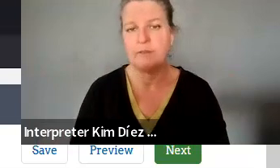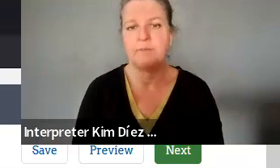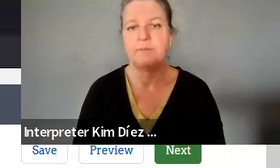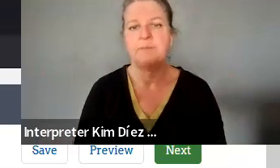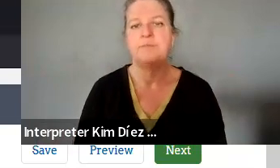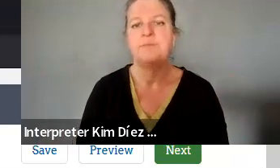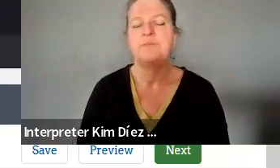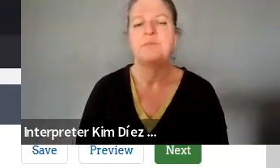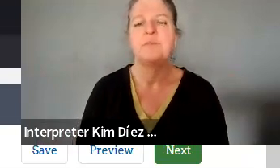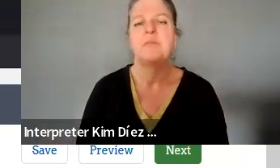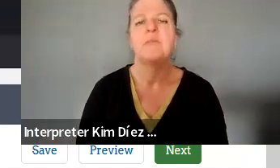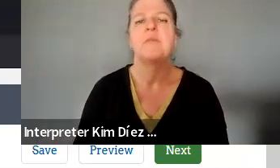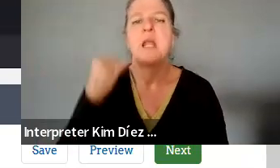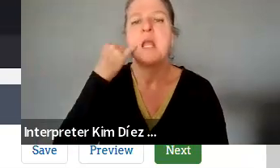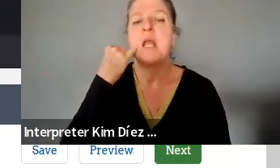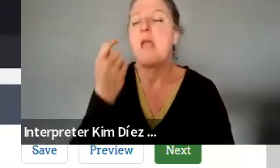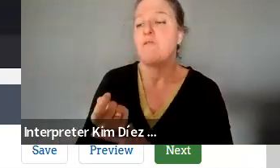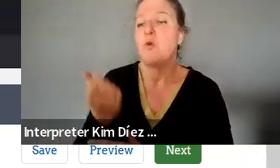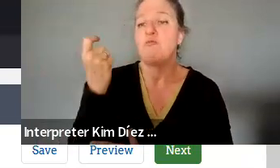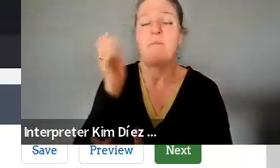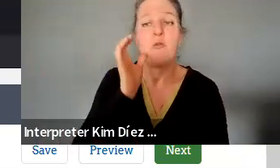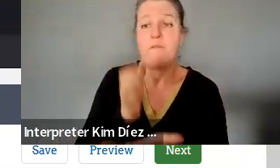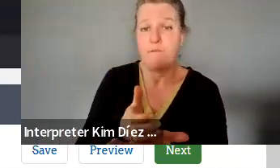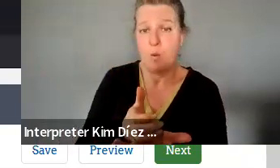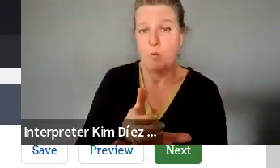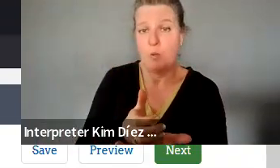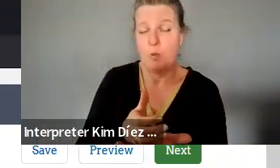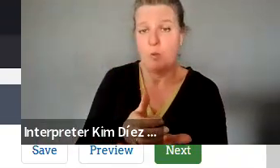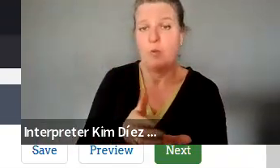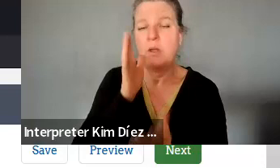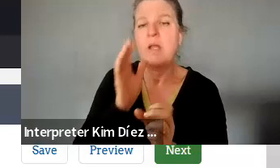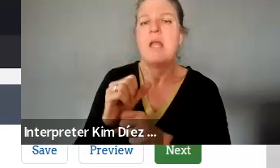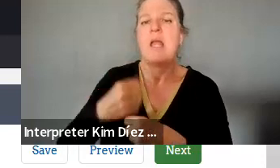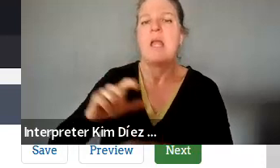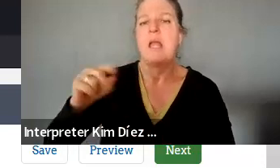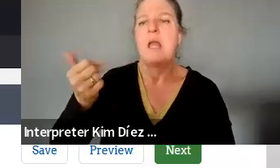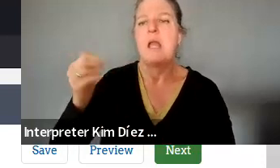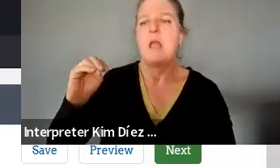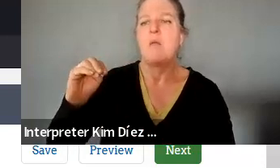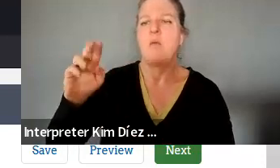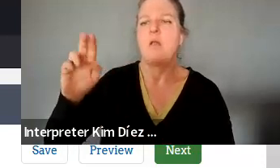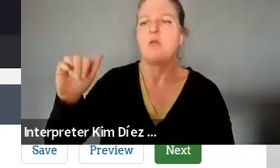If you remove this photo, it will create a thumbnail for you based off of an image